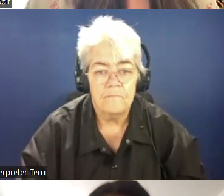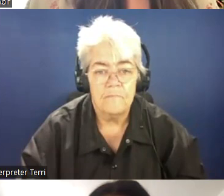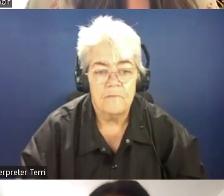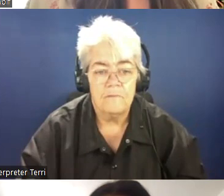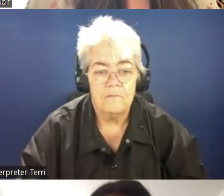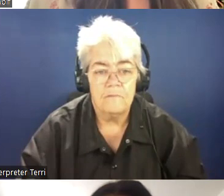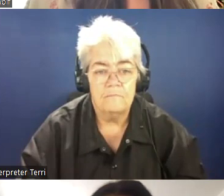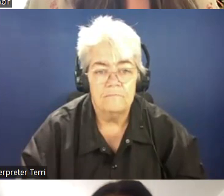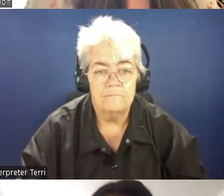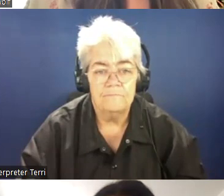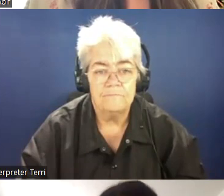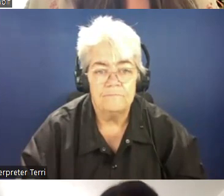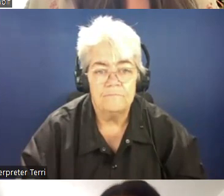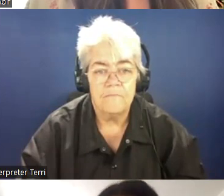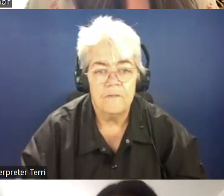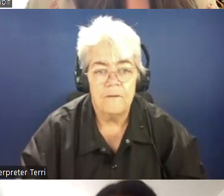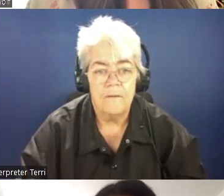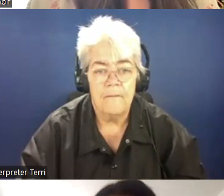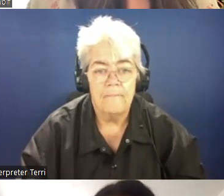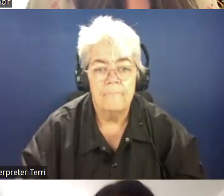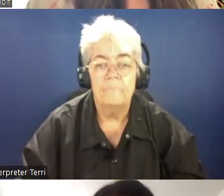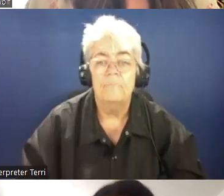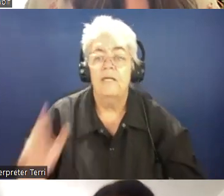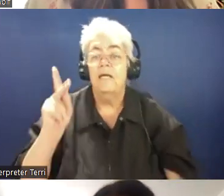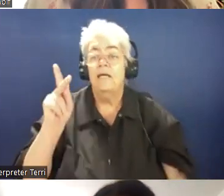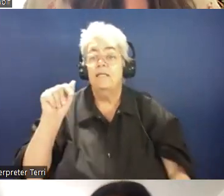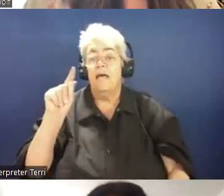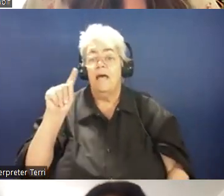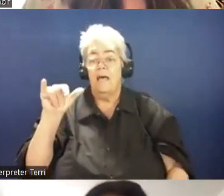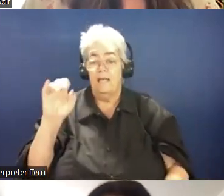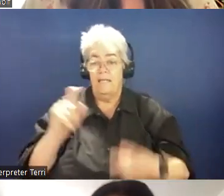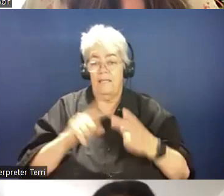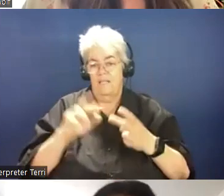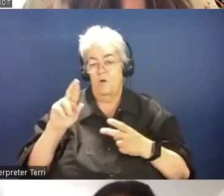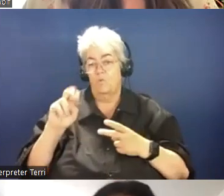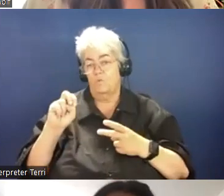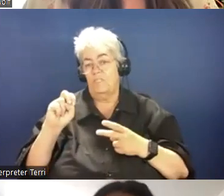And Katie, this is ReJeania, I have another question in the chat box. What